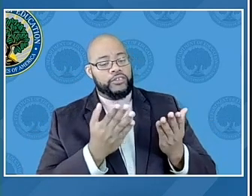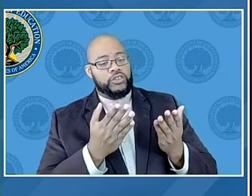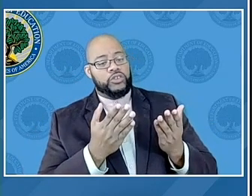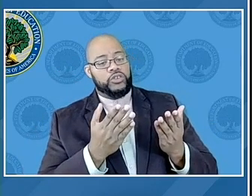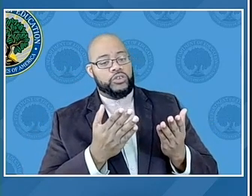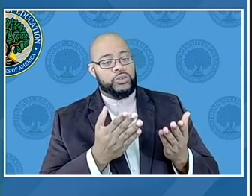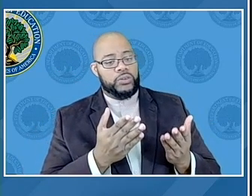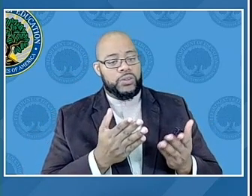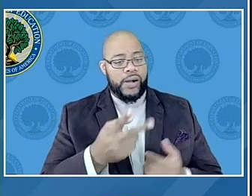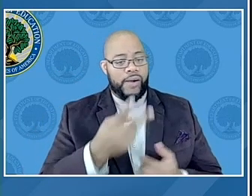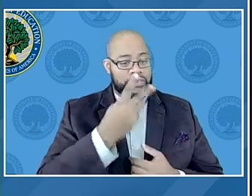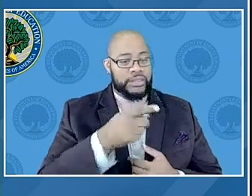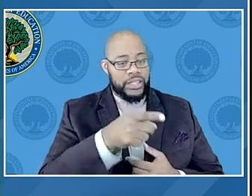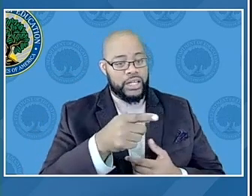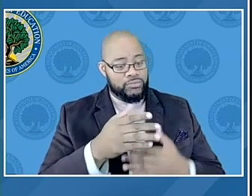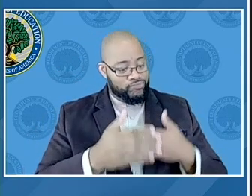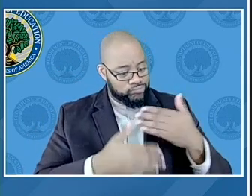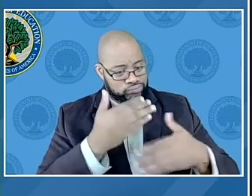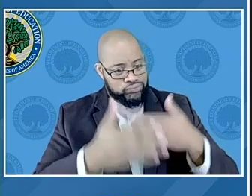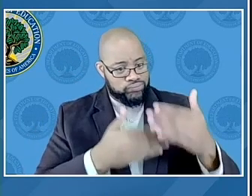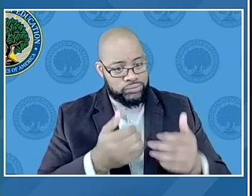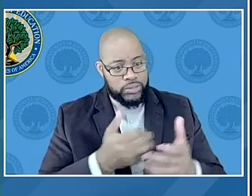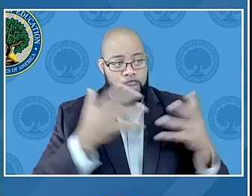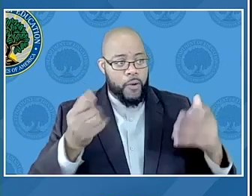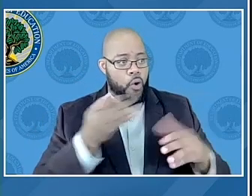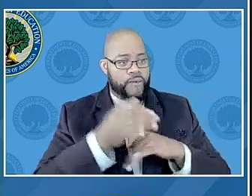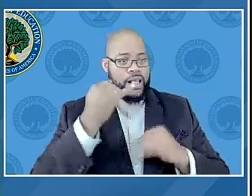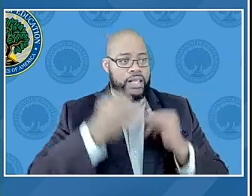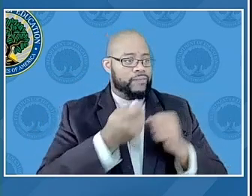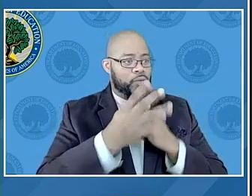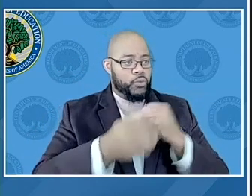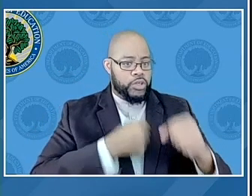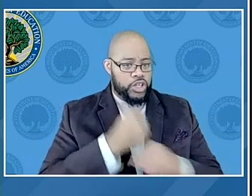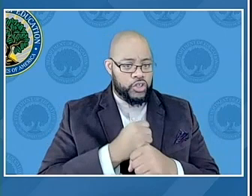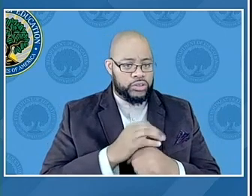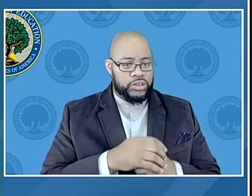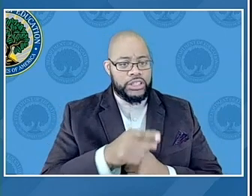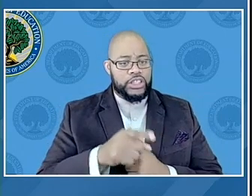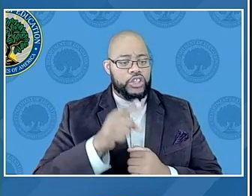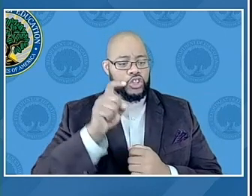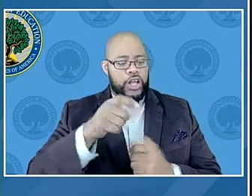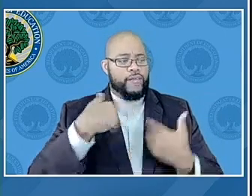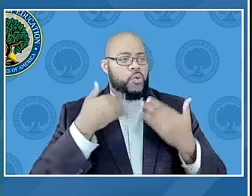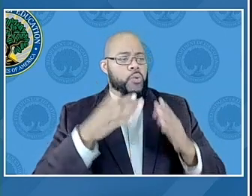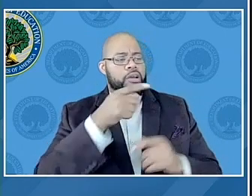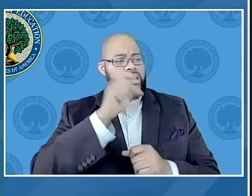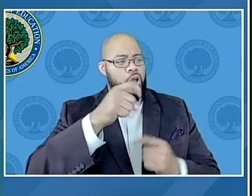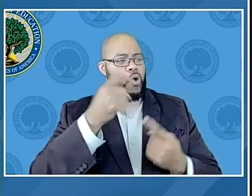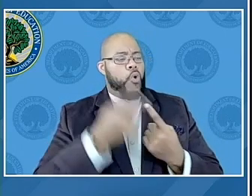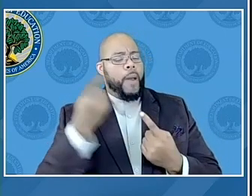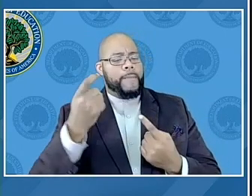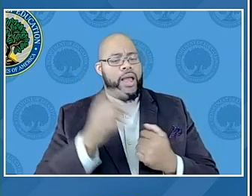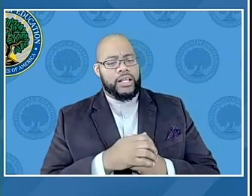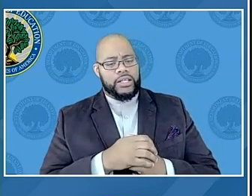they've progressed so much over the last couple of years, there should be a way that they can automatically or as soon as